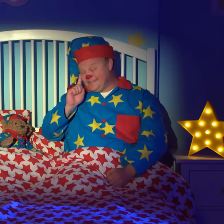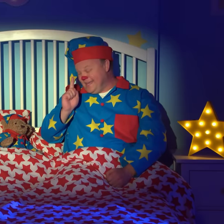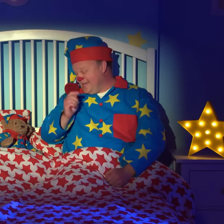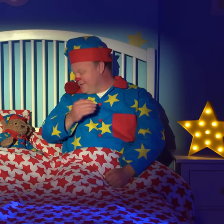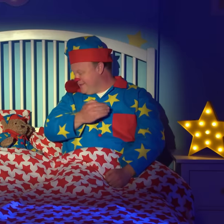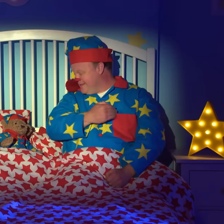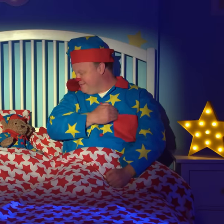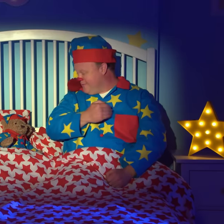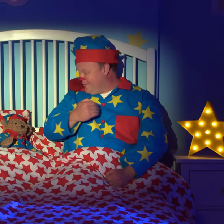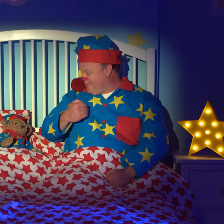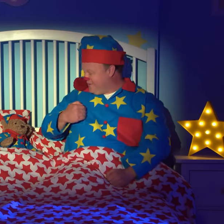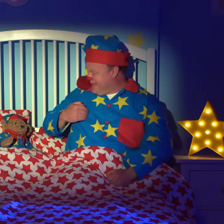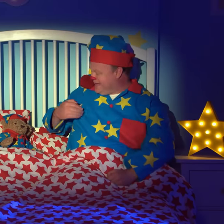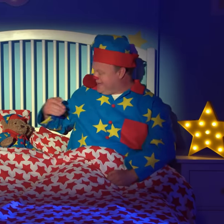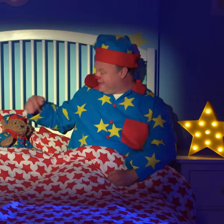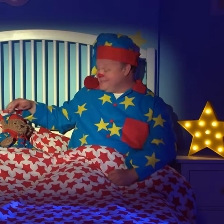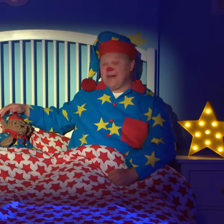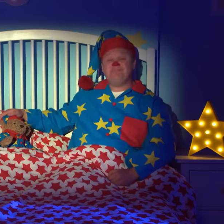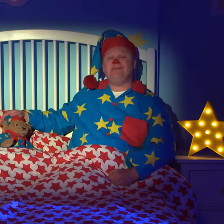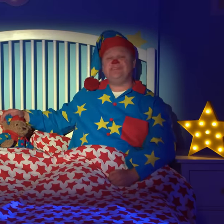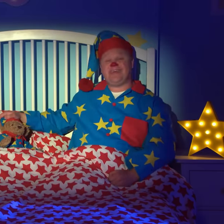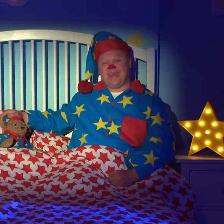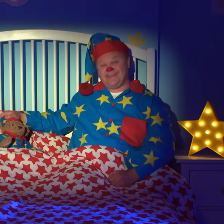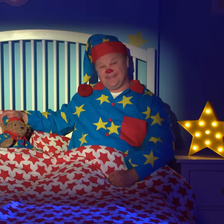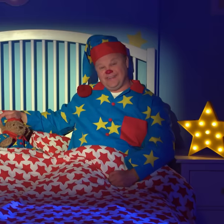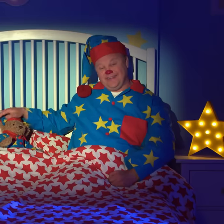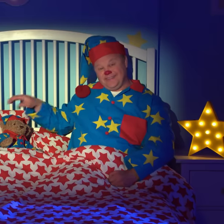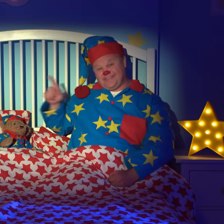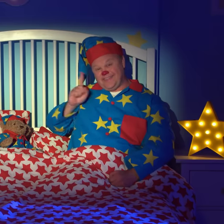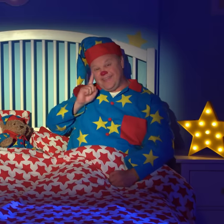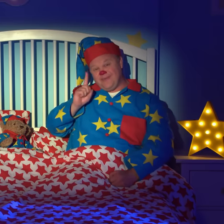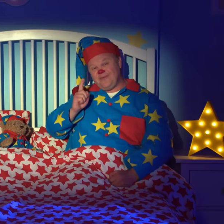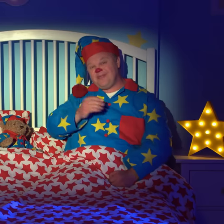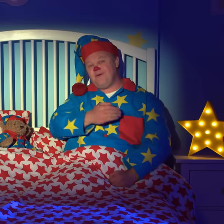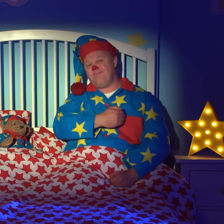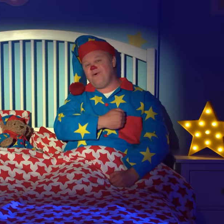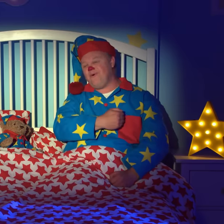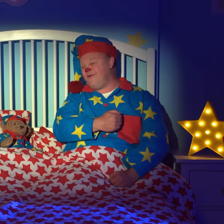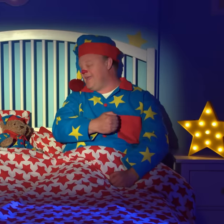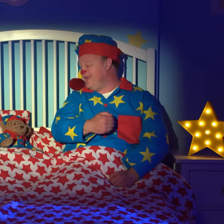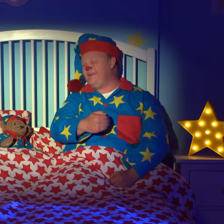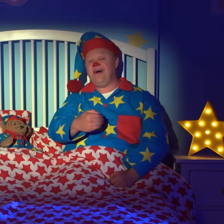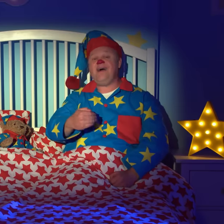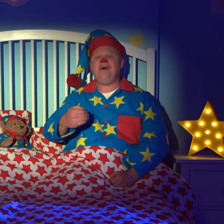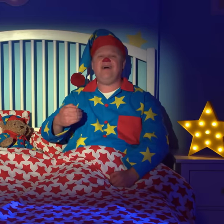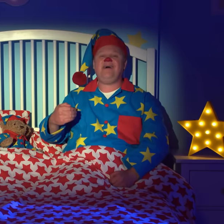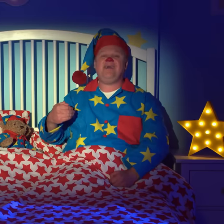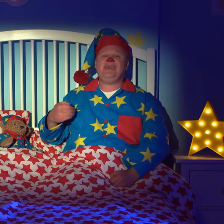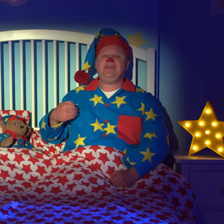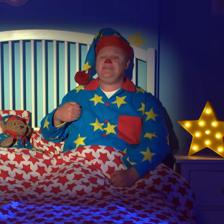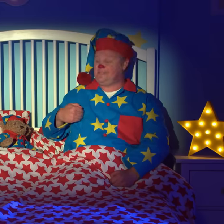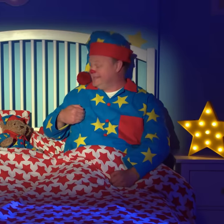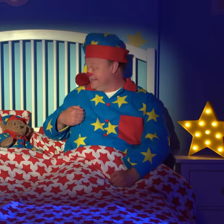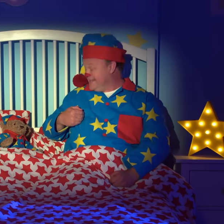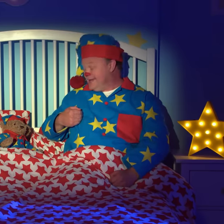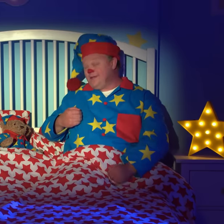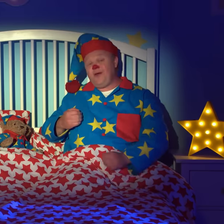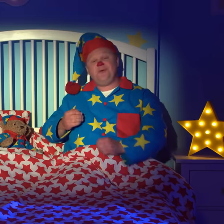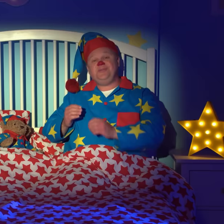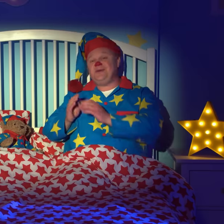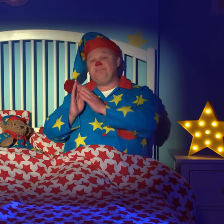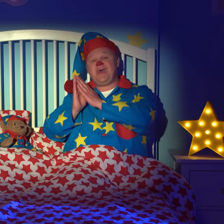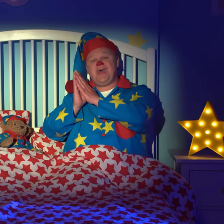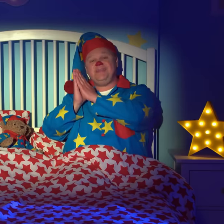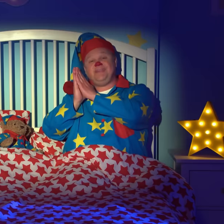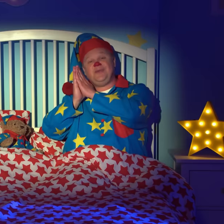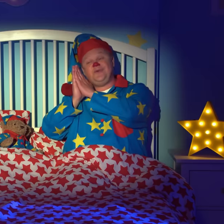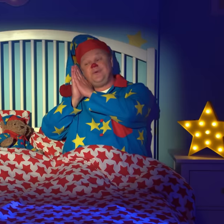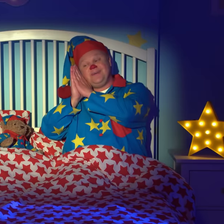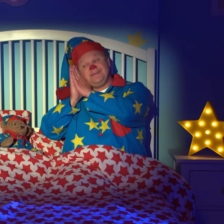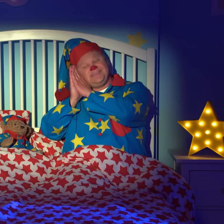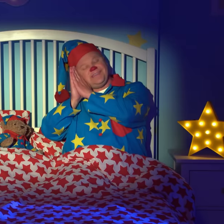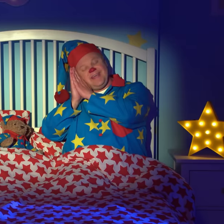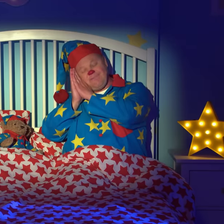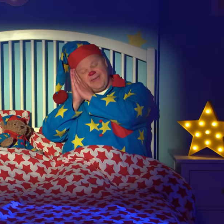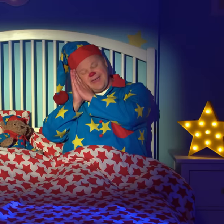see you in the morning tumble ted see you in the morning light go to bed you sleepy